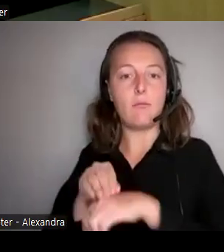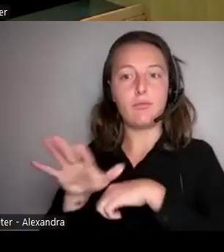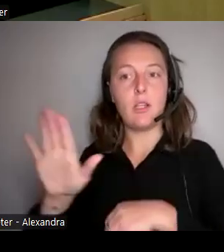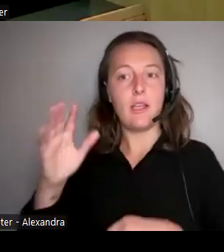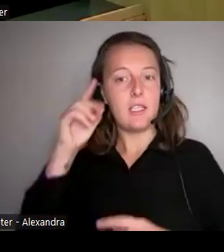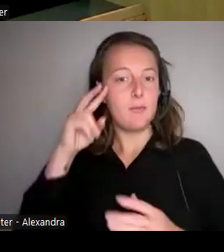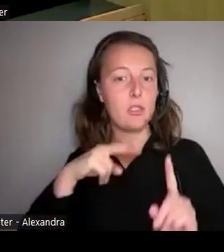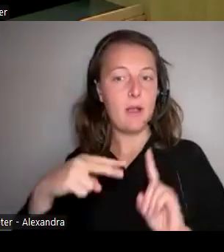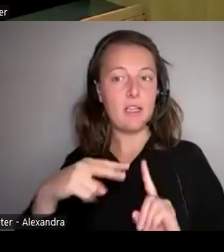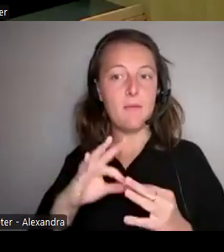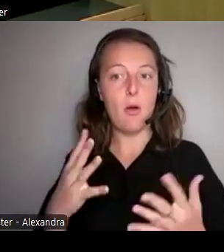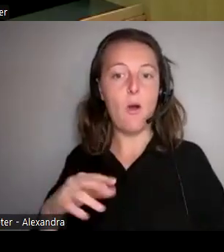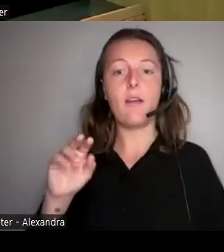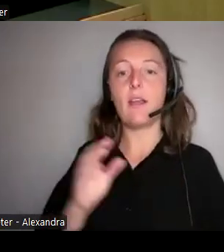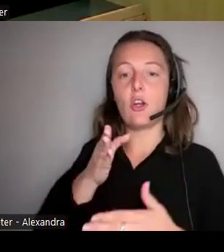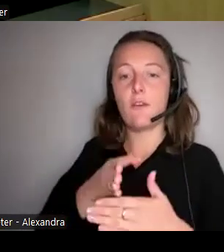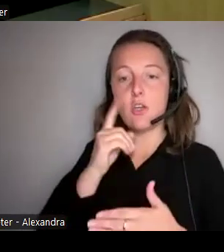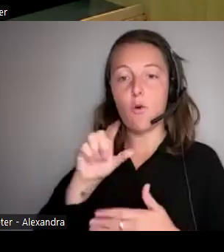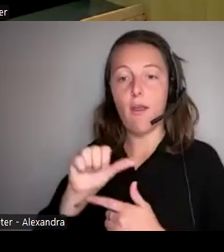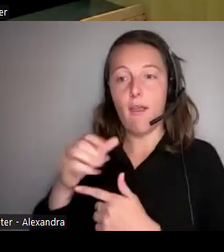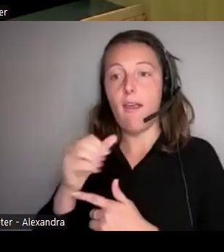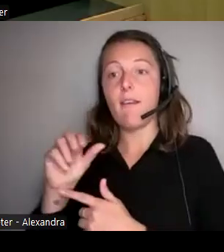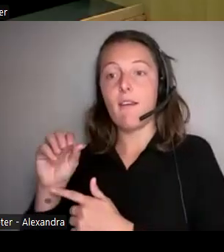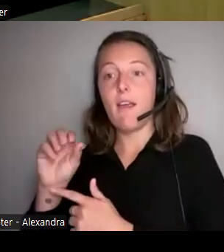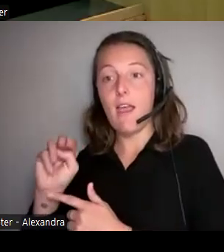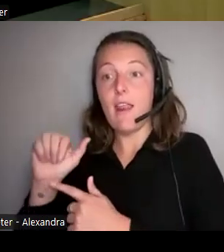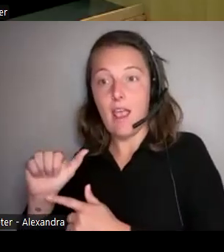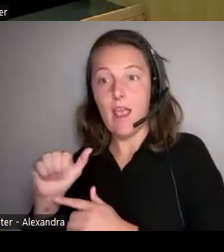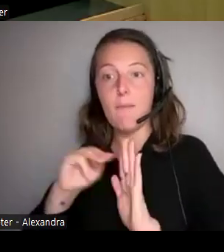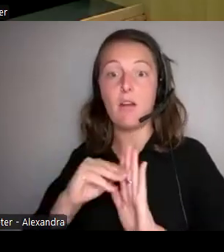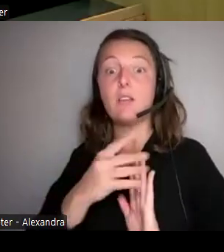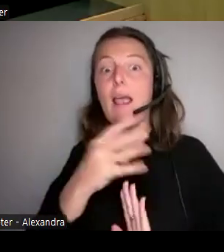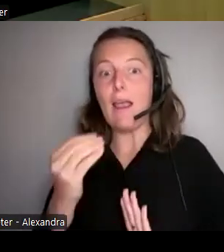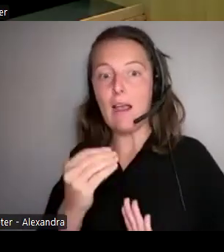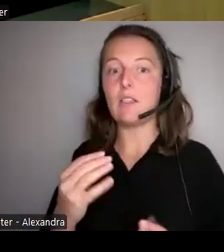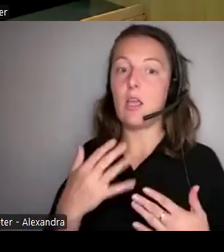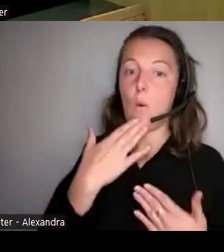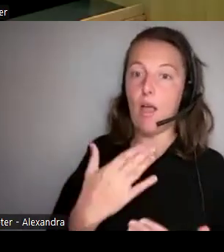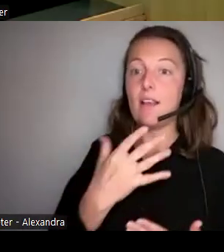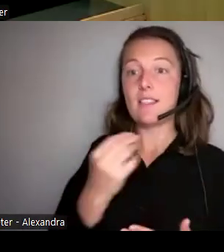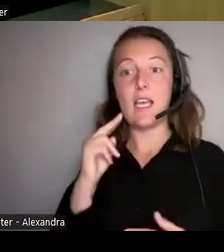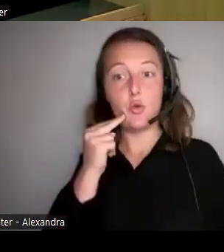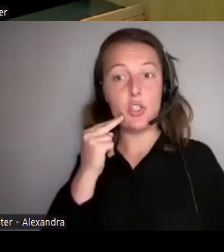on um AA and NA models. Uh not to mention wellness and nutritional models that are largely considered